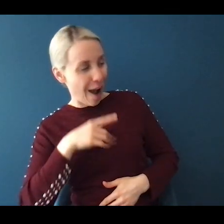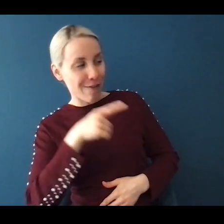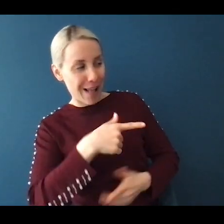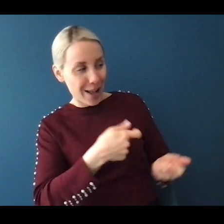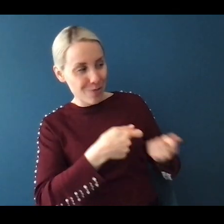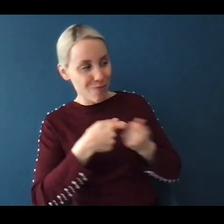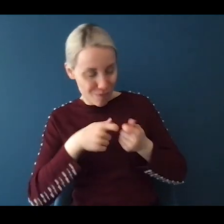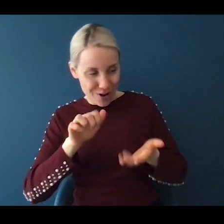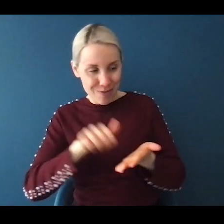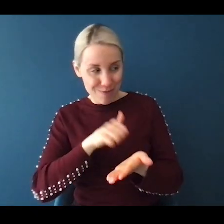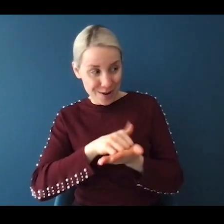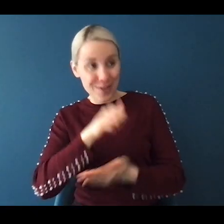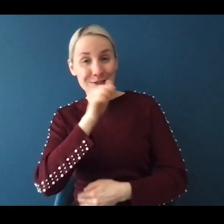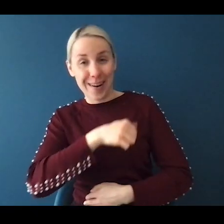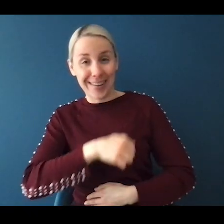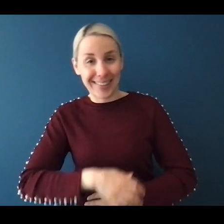just in case I think it's great advice.